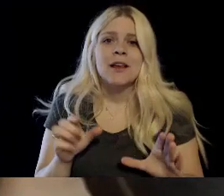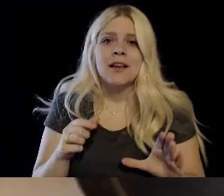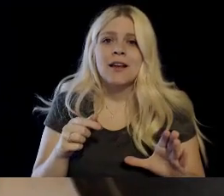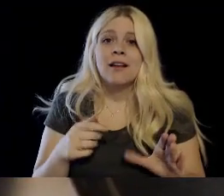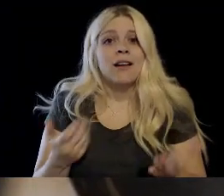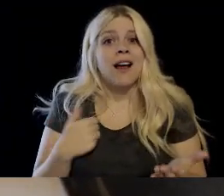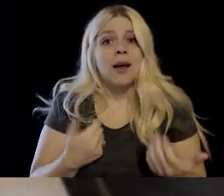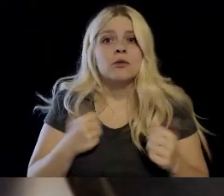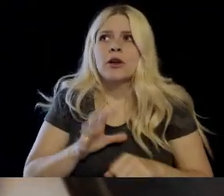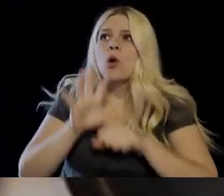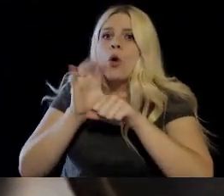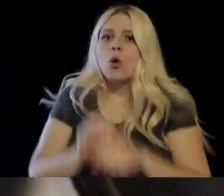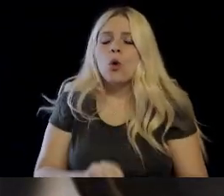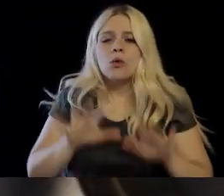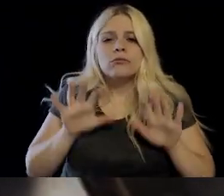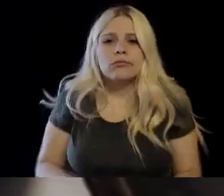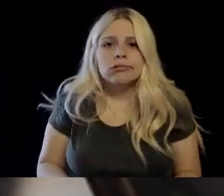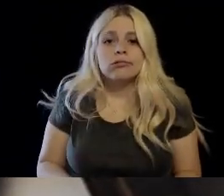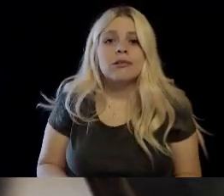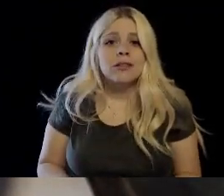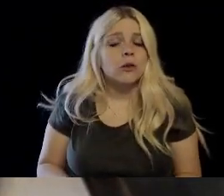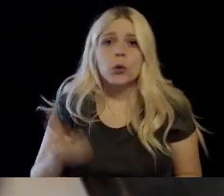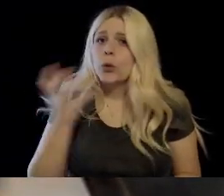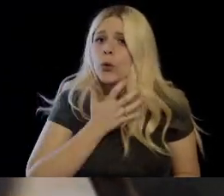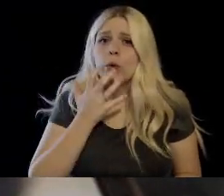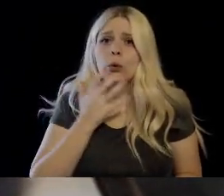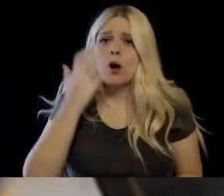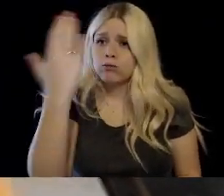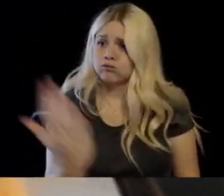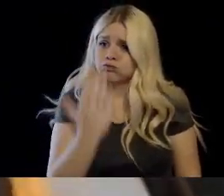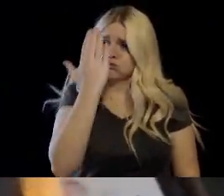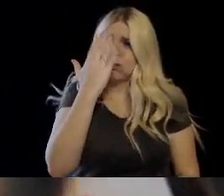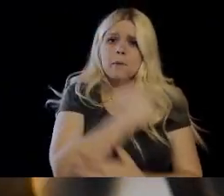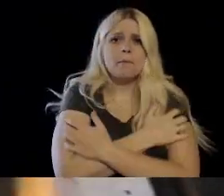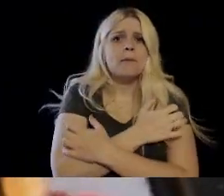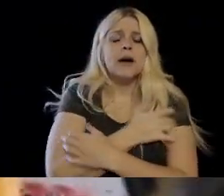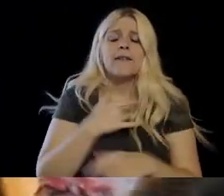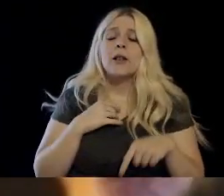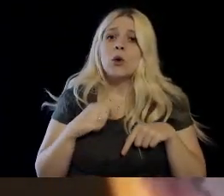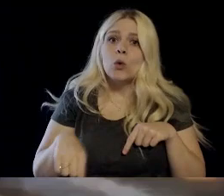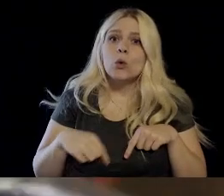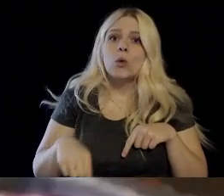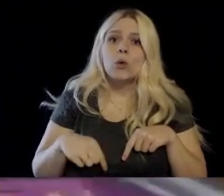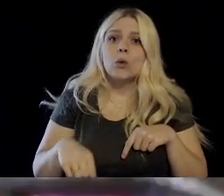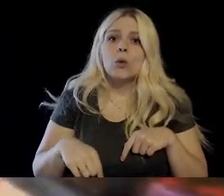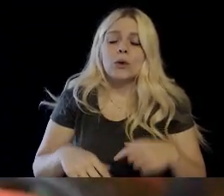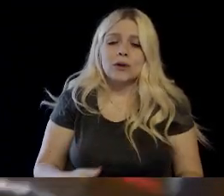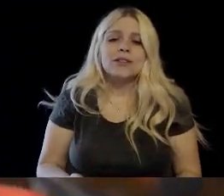through. You guys don't know how... how intense it is. So we've got a couple blank and then